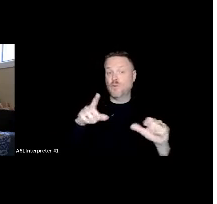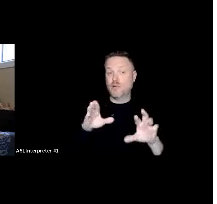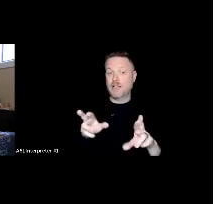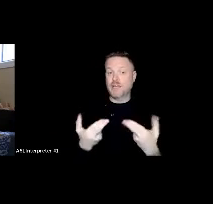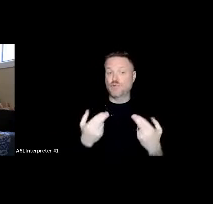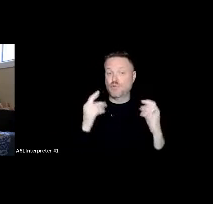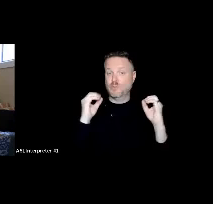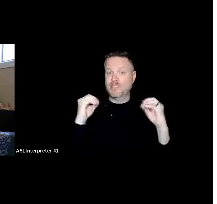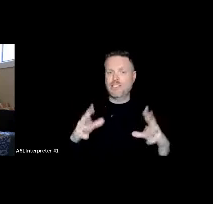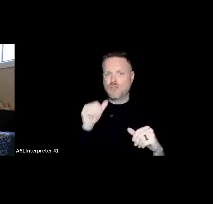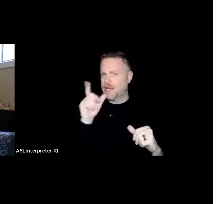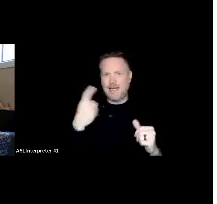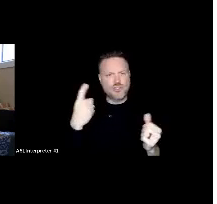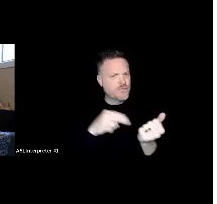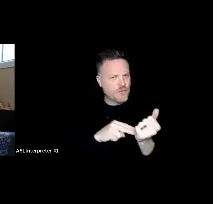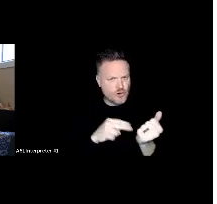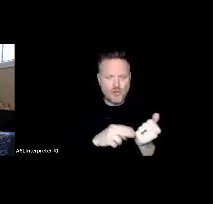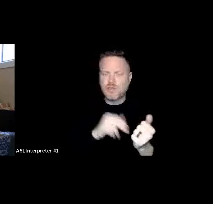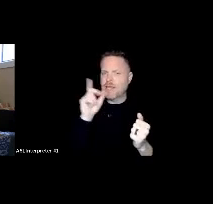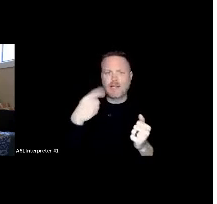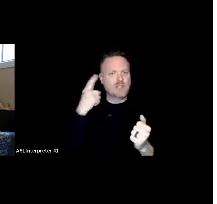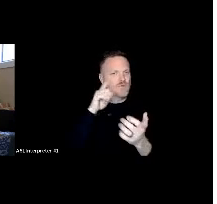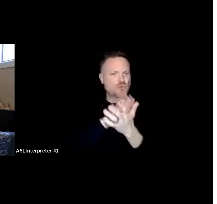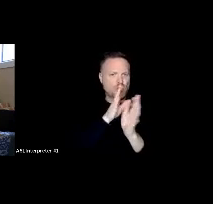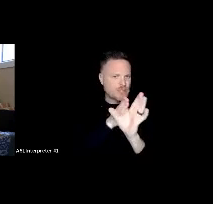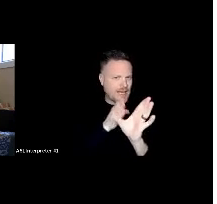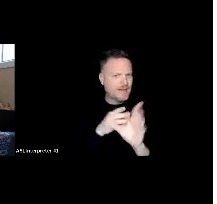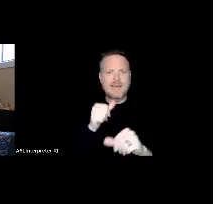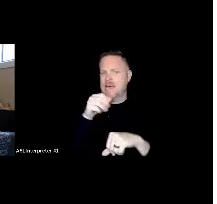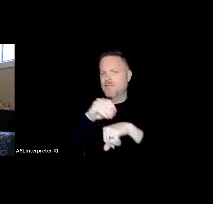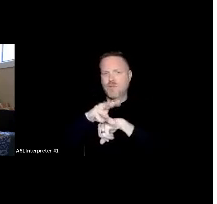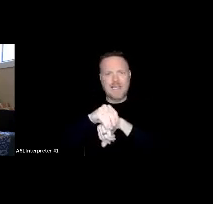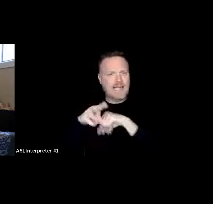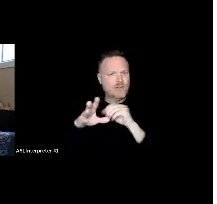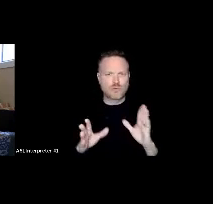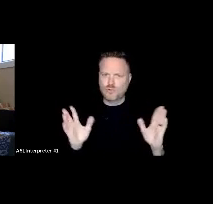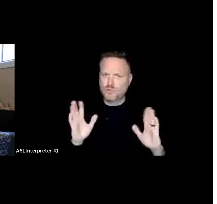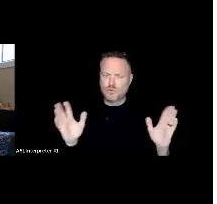for the nurse or school psychologist, they tend to get involved at four to six